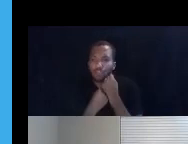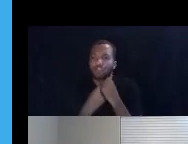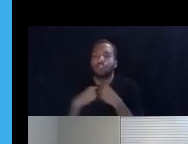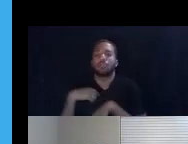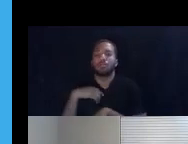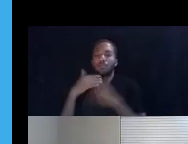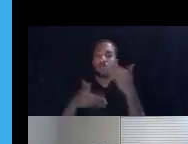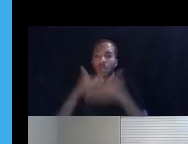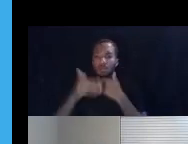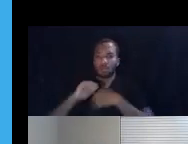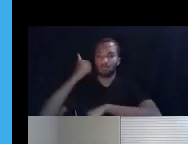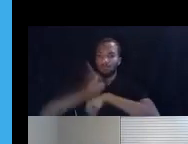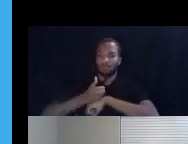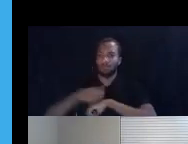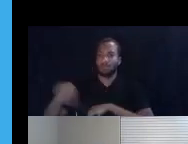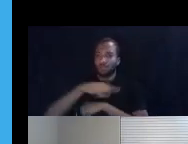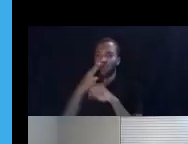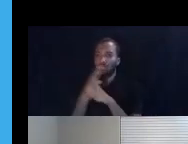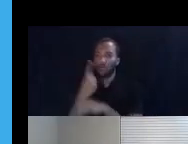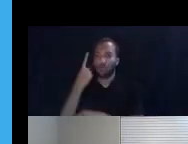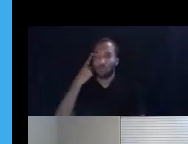to implement your community benefits and investments?